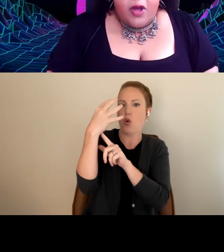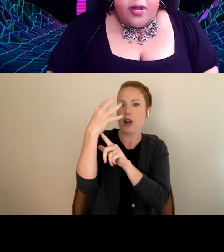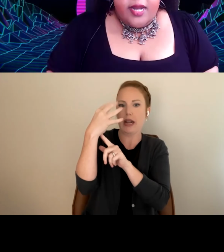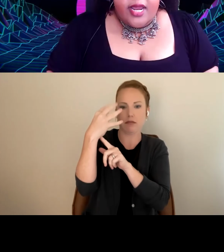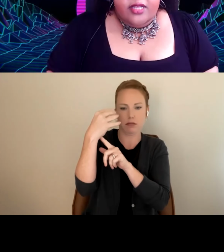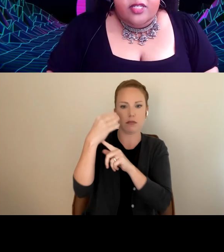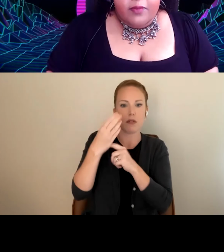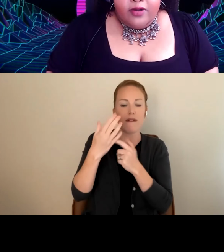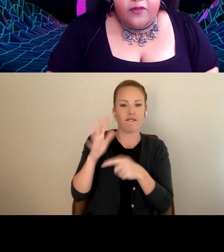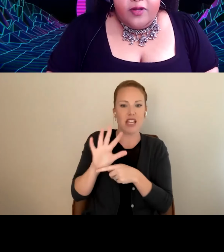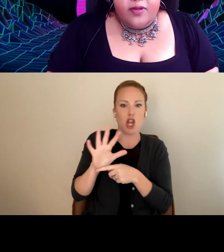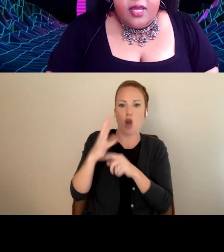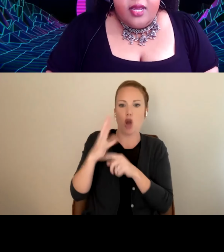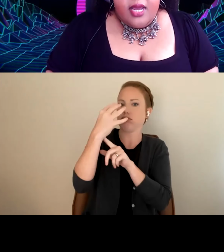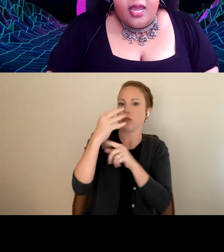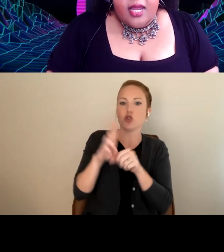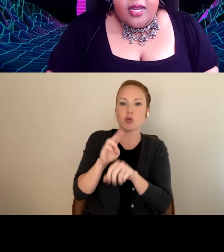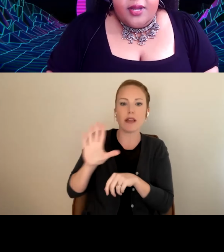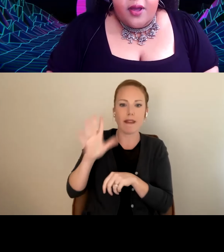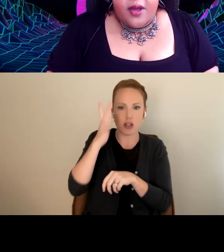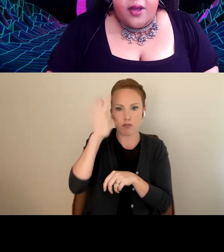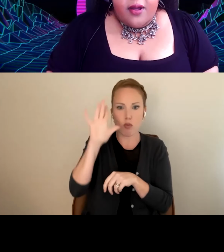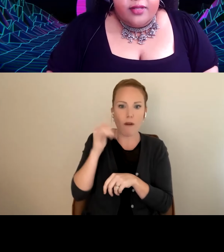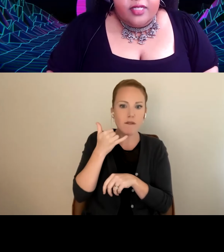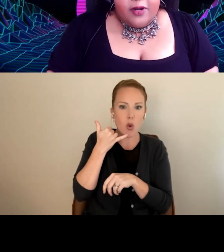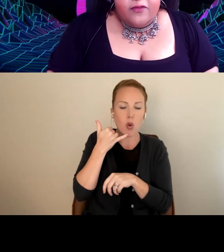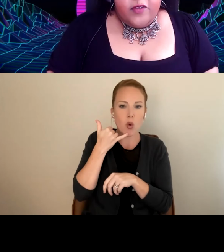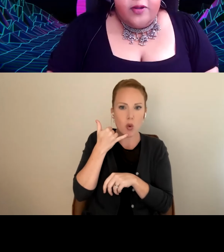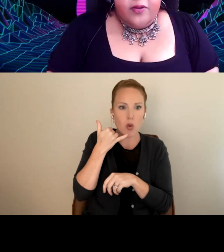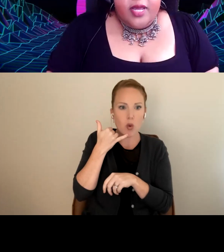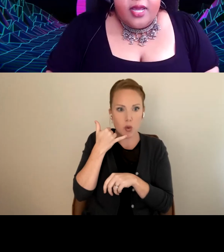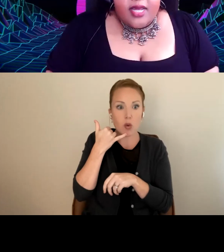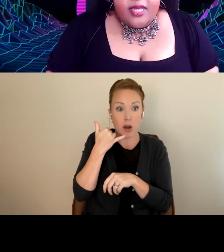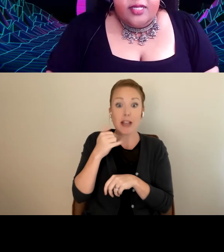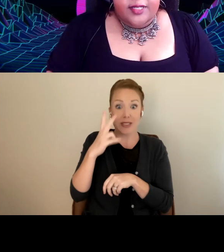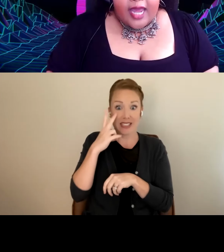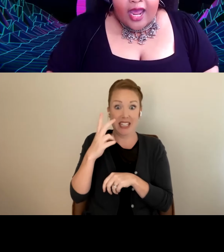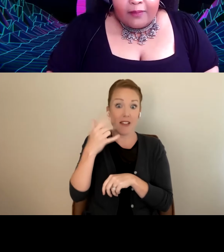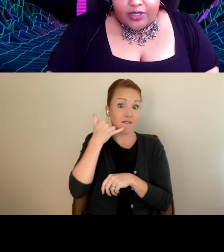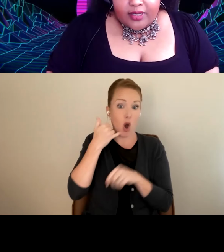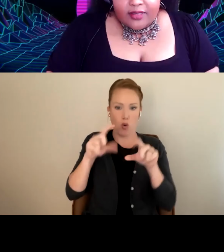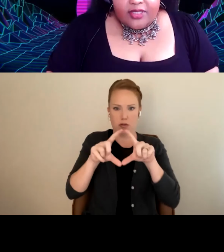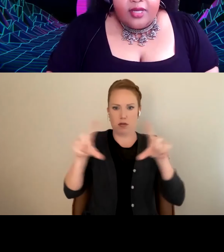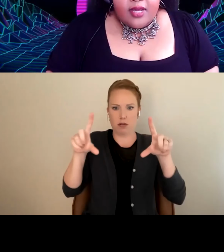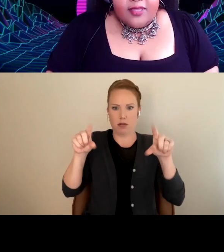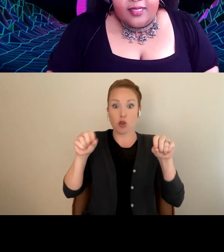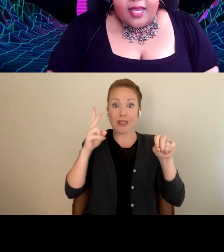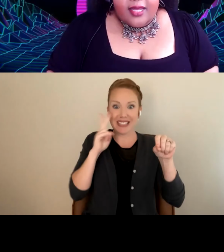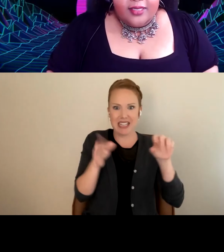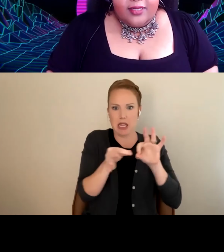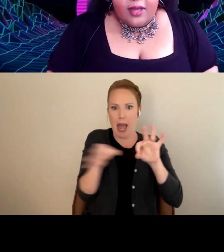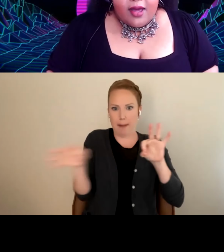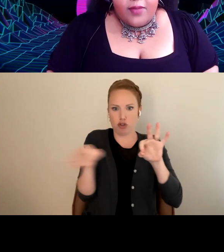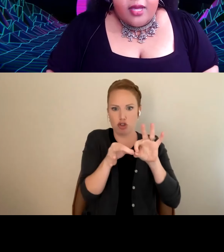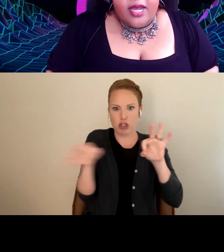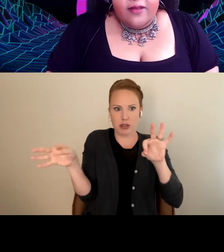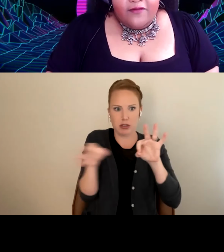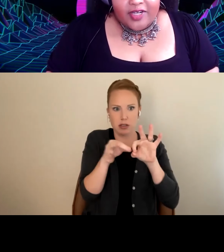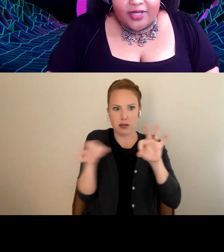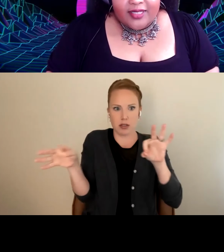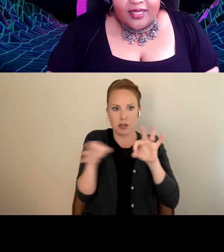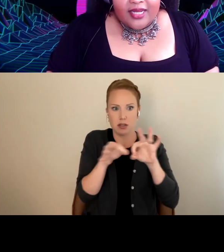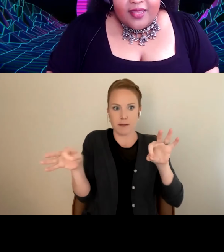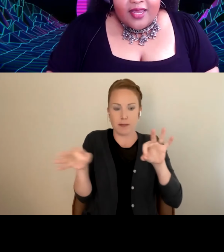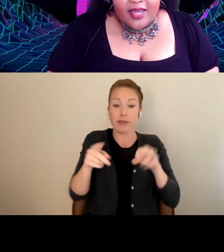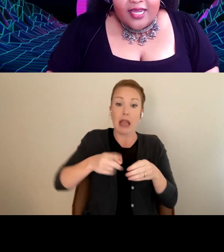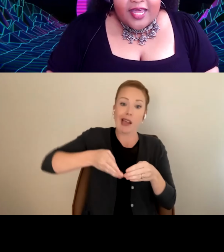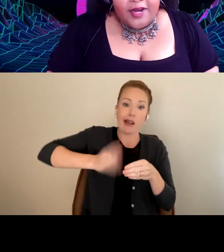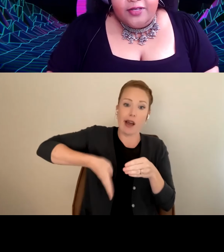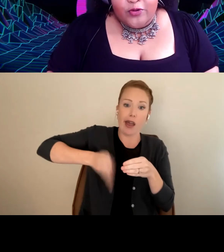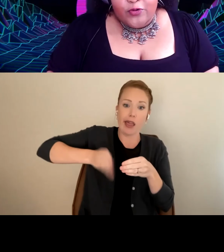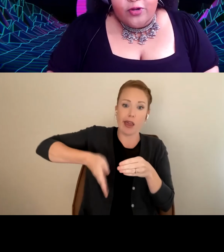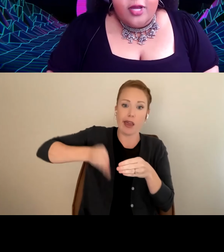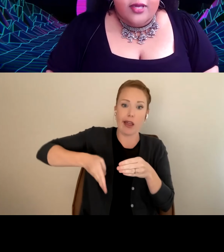on a smartphone. And on the smartphone is captions that say cutting veggies in the air is cool. It's